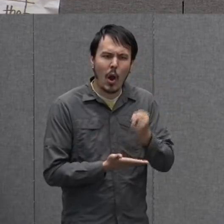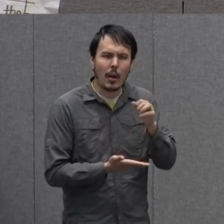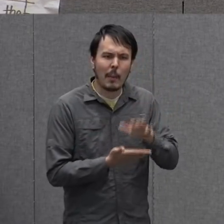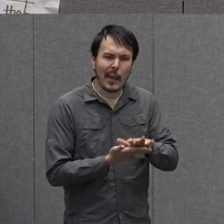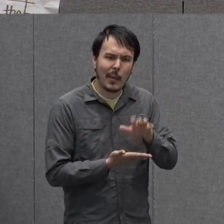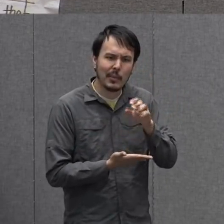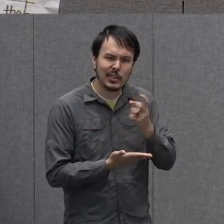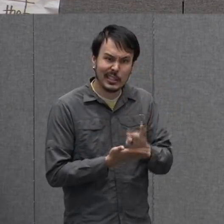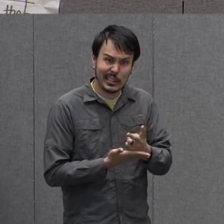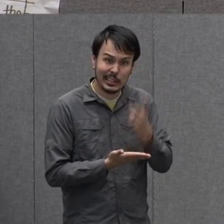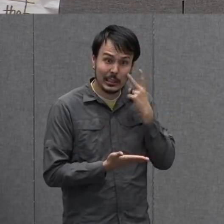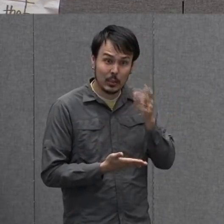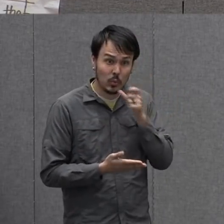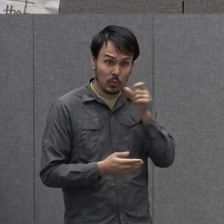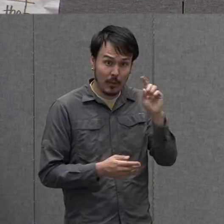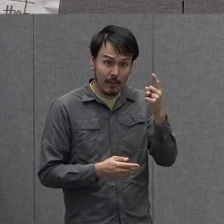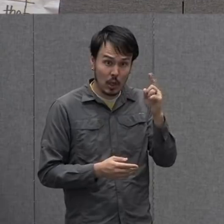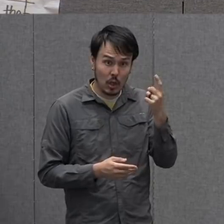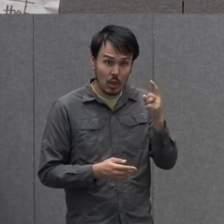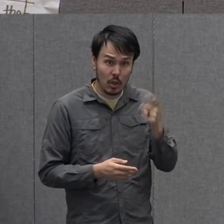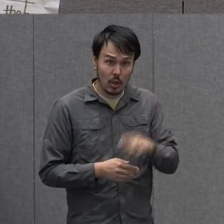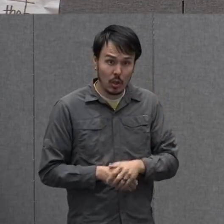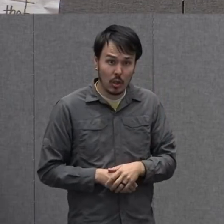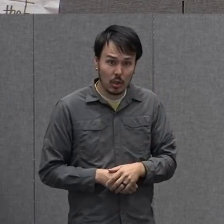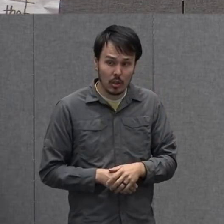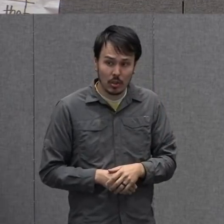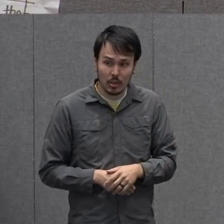and who goes first? Ready? Rock, paper, scissor.